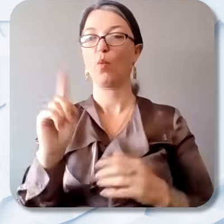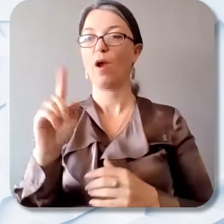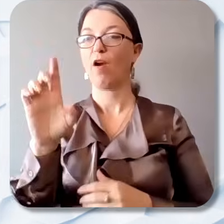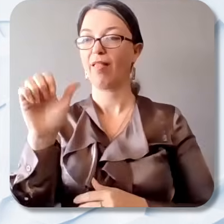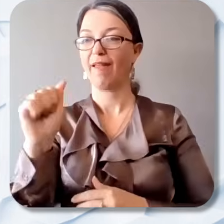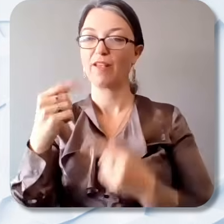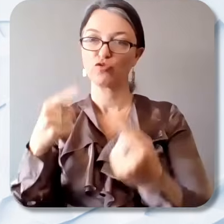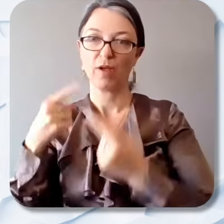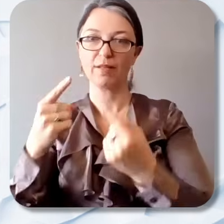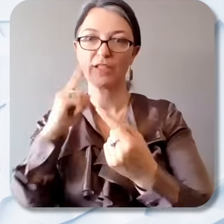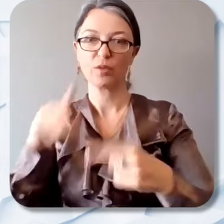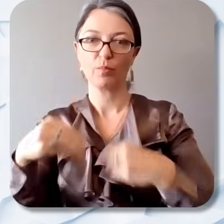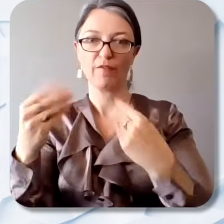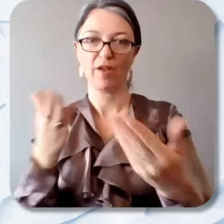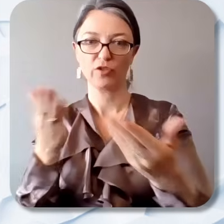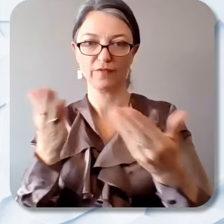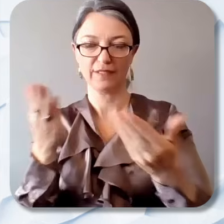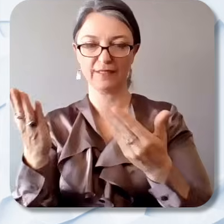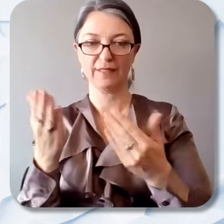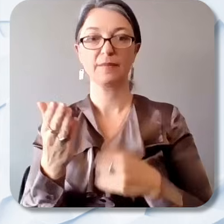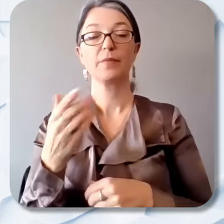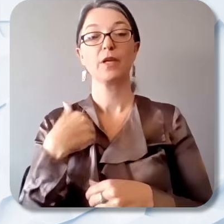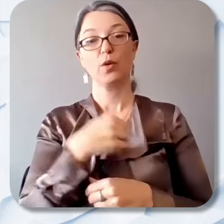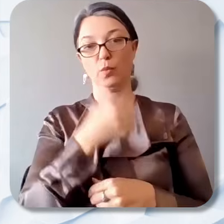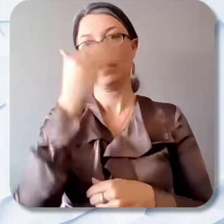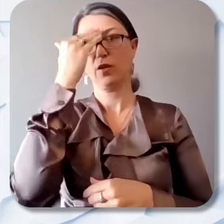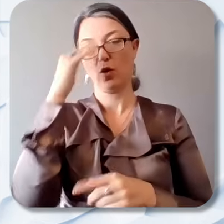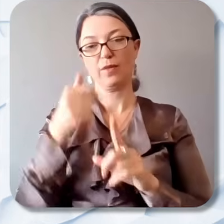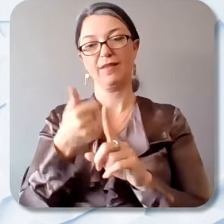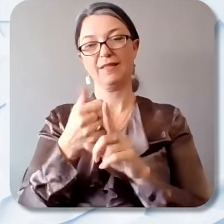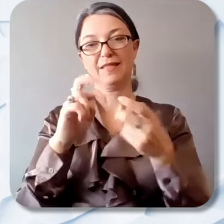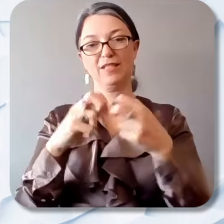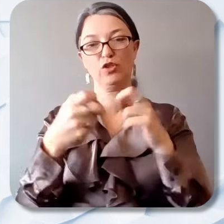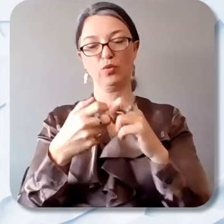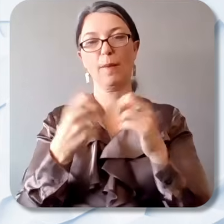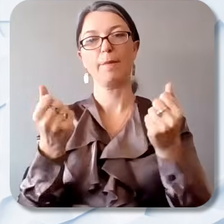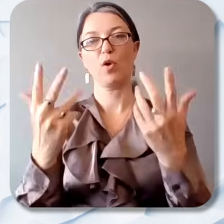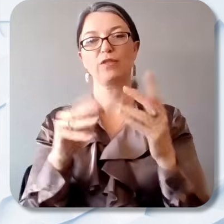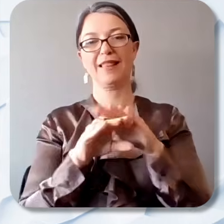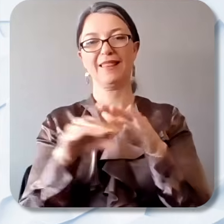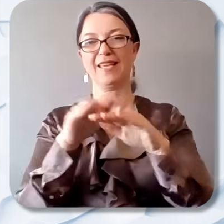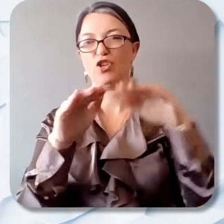We know that this is sort of a multi-layered issue that occurs within the LEA. and so we